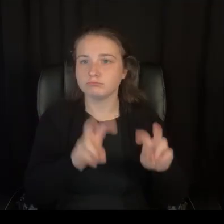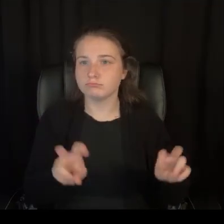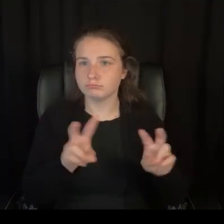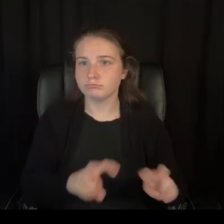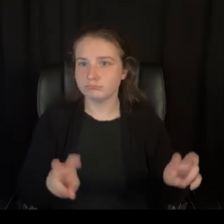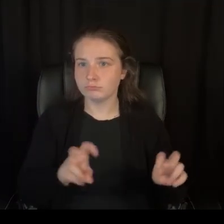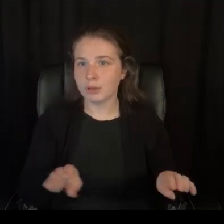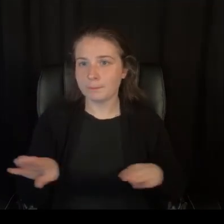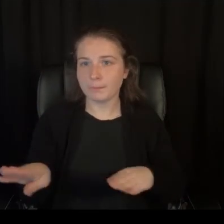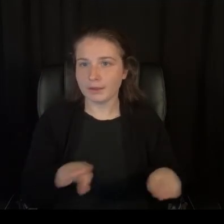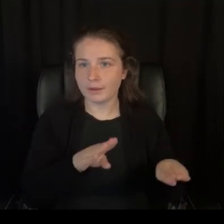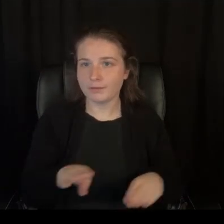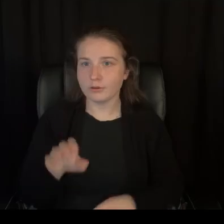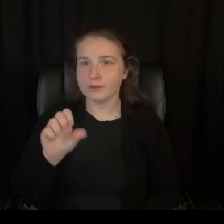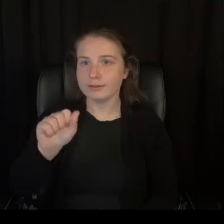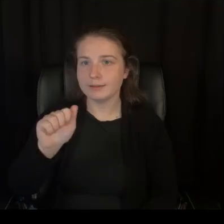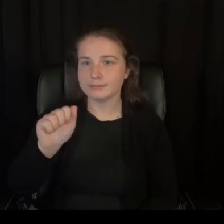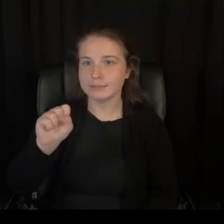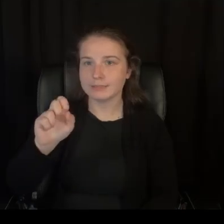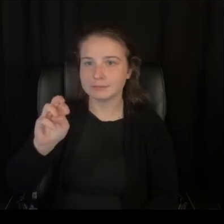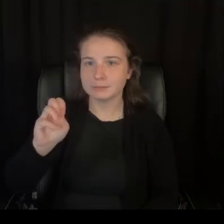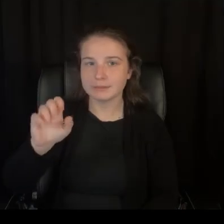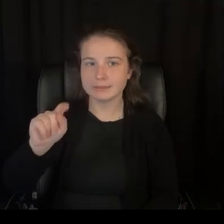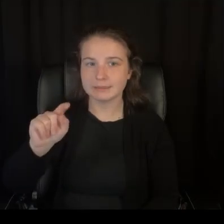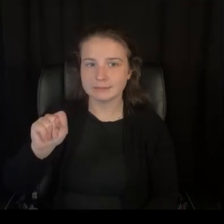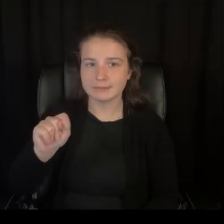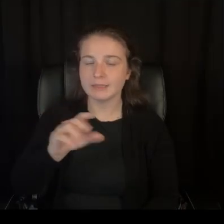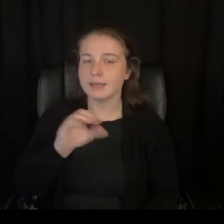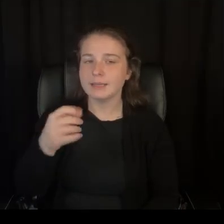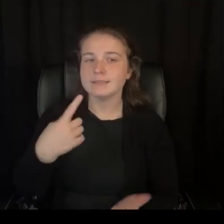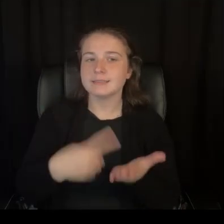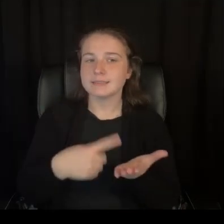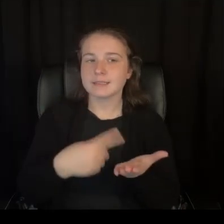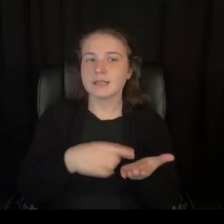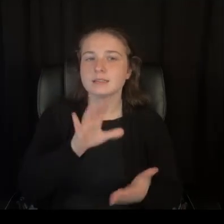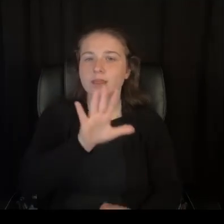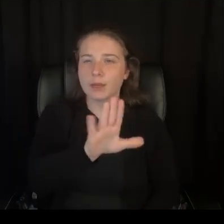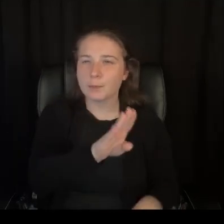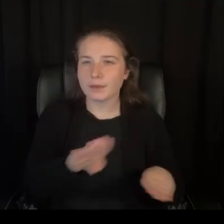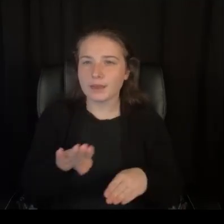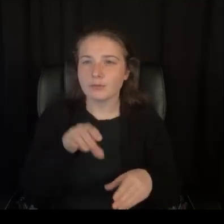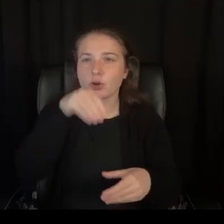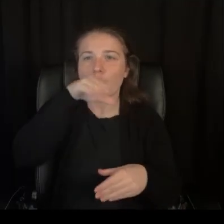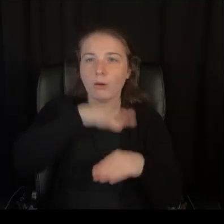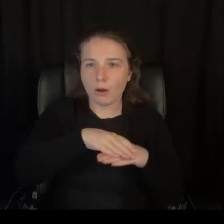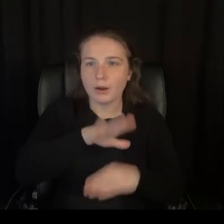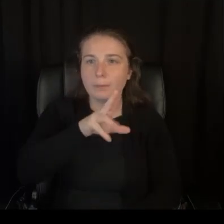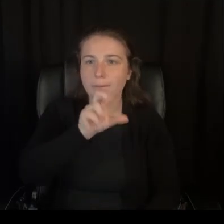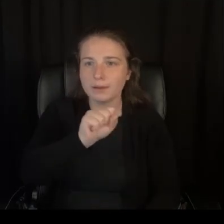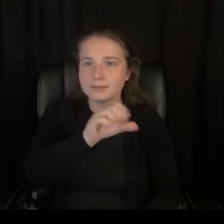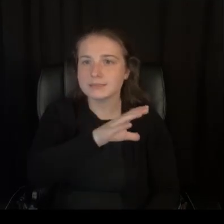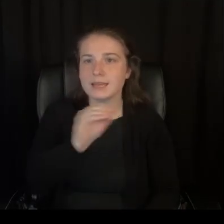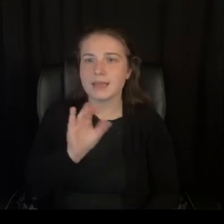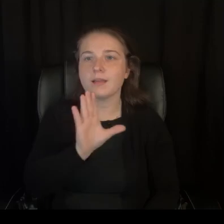specifically assessing the student's behavior in the context of the bus environment and those potential triggers.